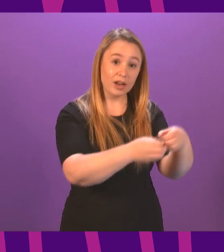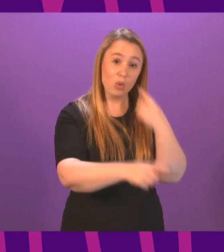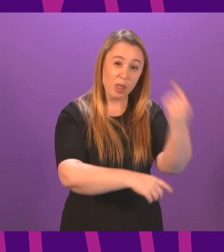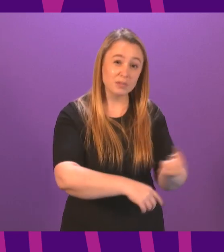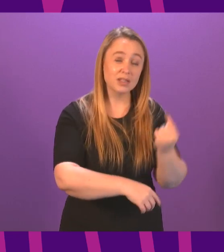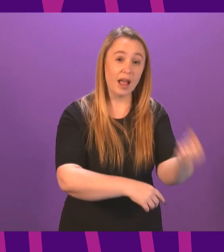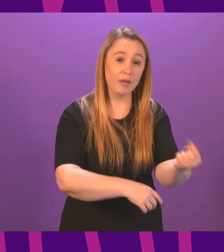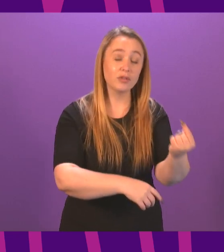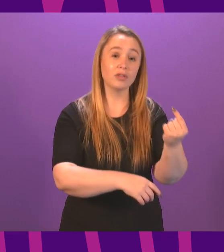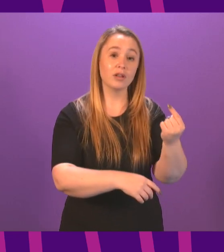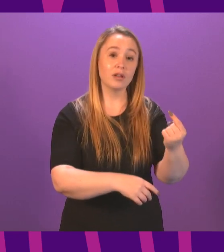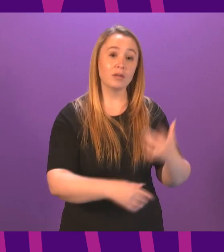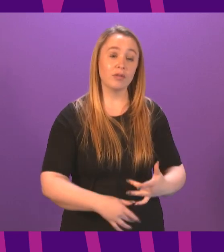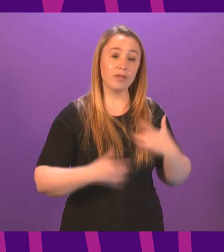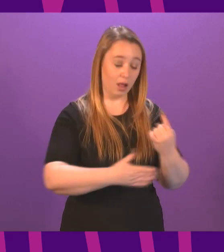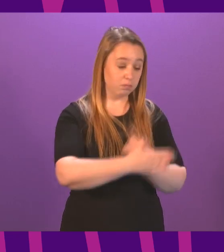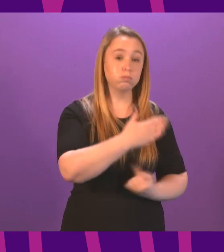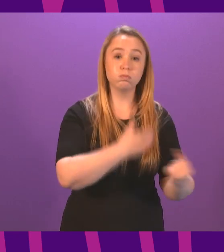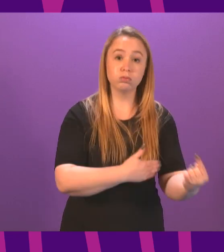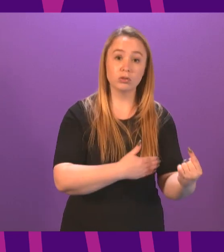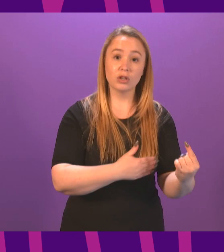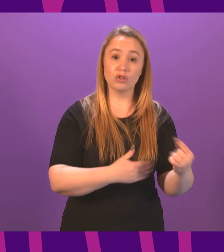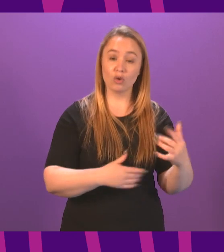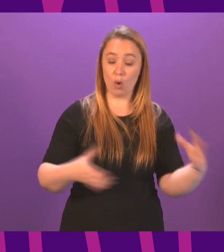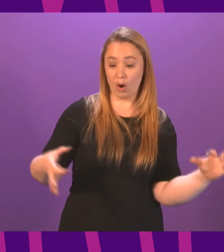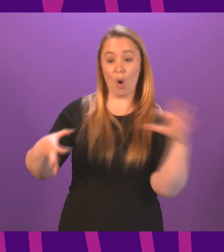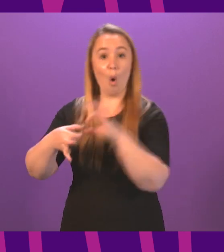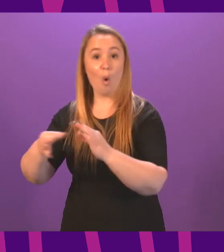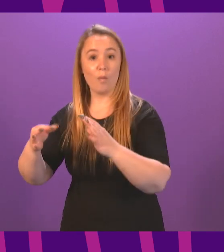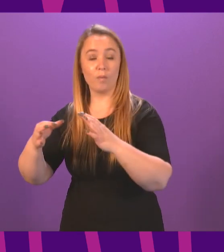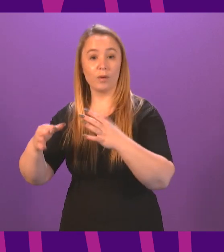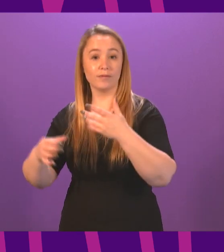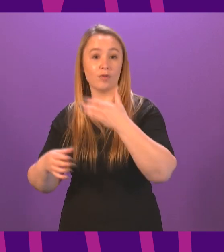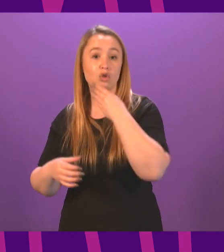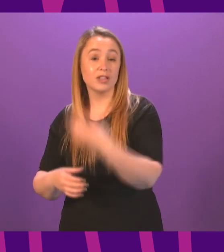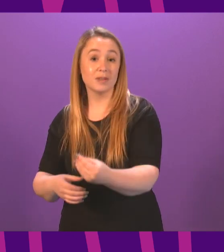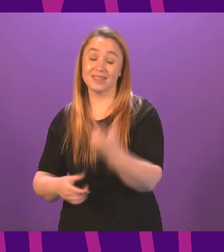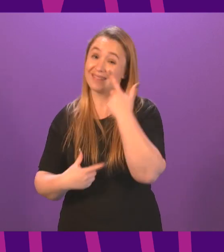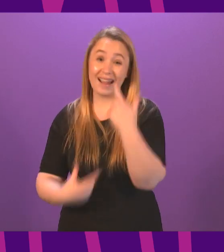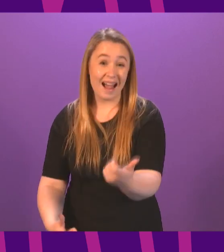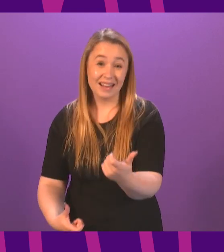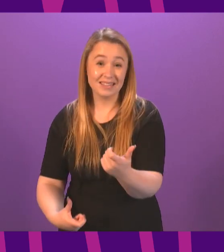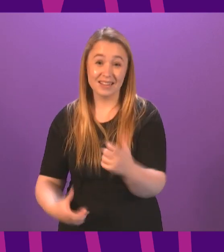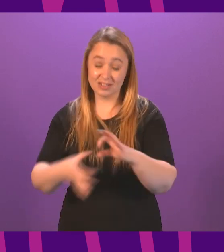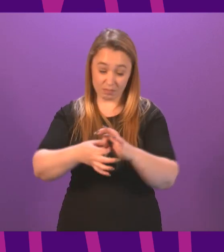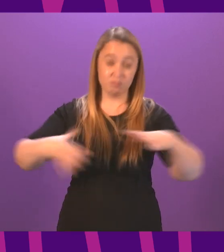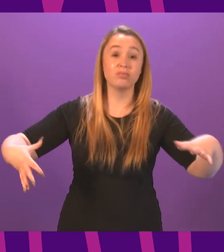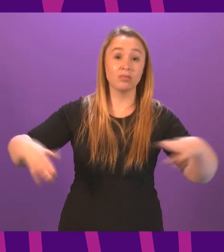not most—estranged students, going home for Christmas is not an option. What additional,